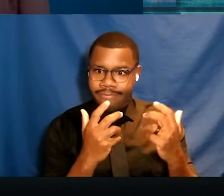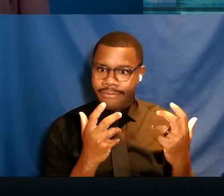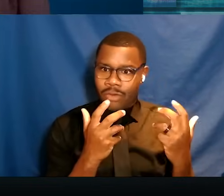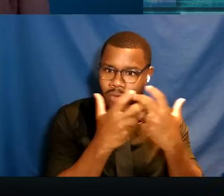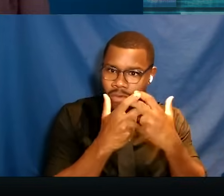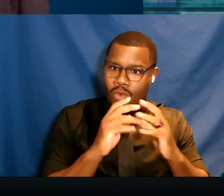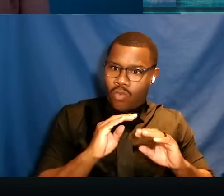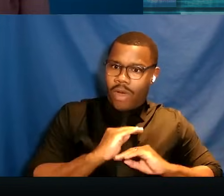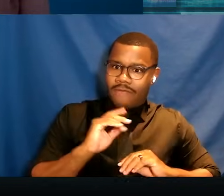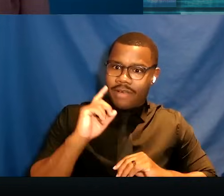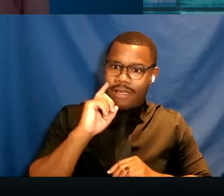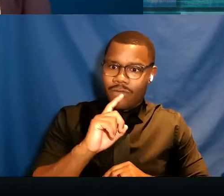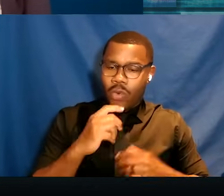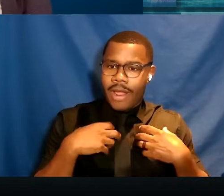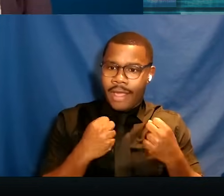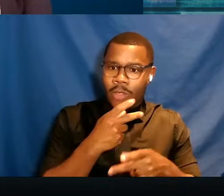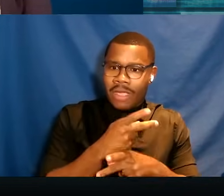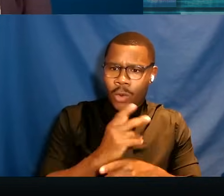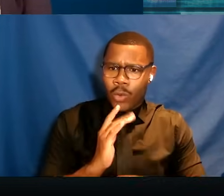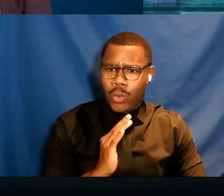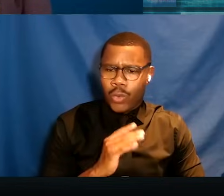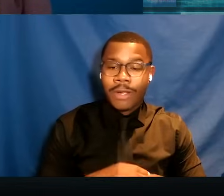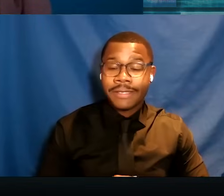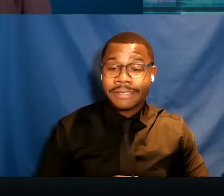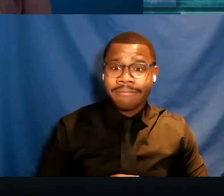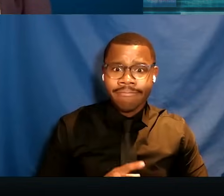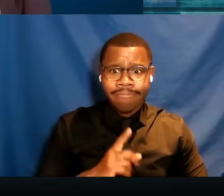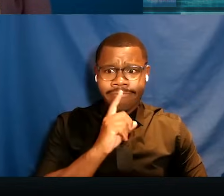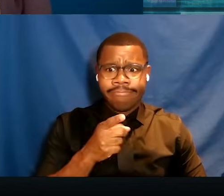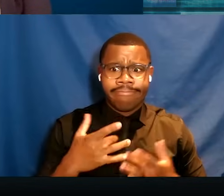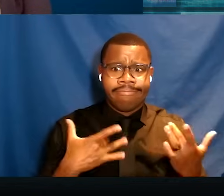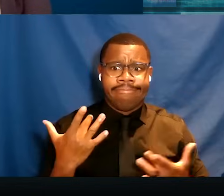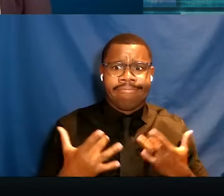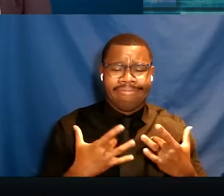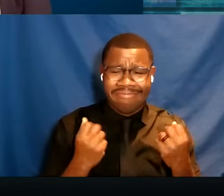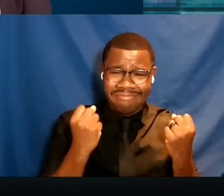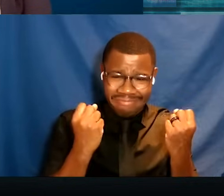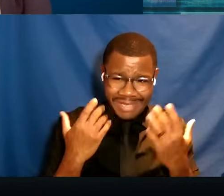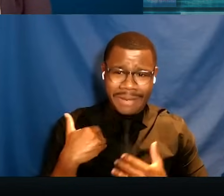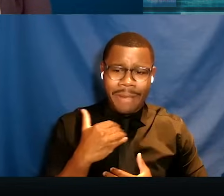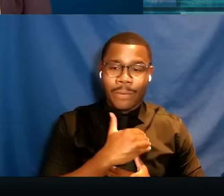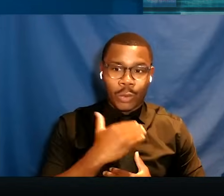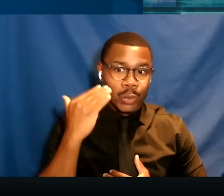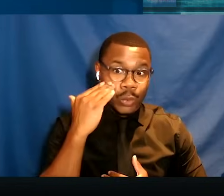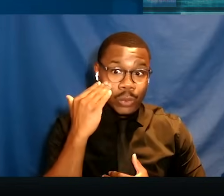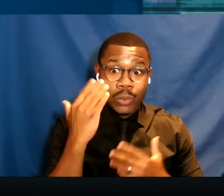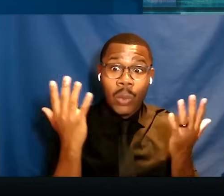Yeah, I mean it kind of goes into the weeds, but it's exciting in a way because what a lot of members are probably familiar with is us increasing contributions